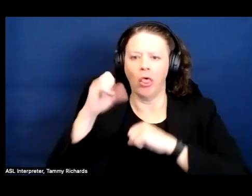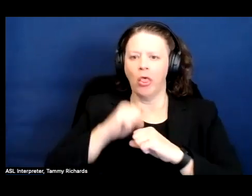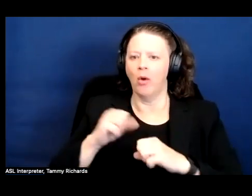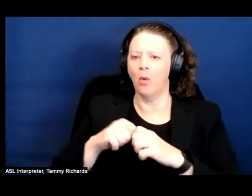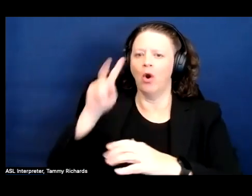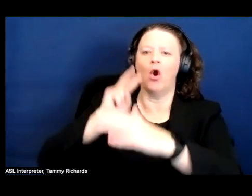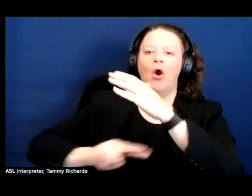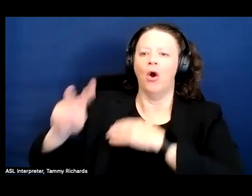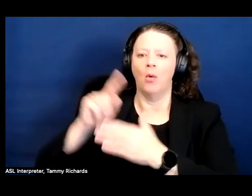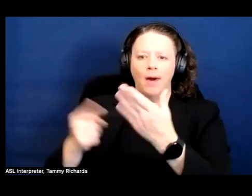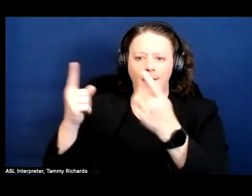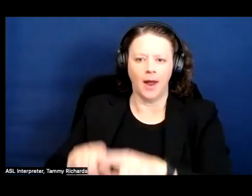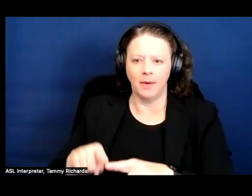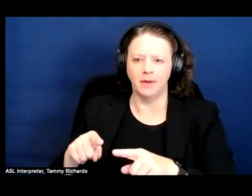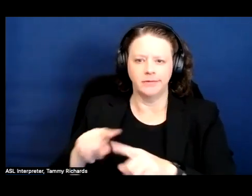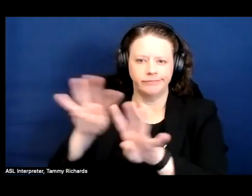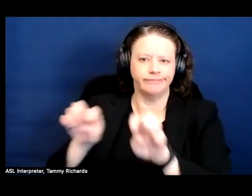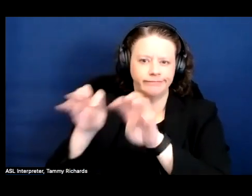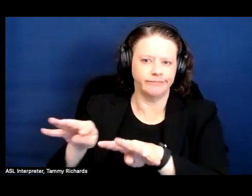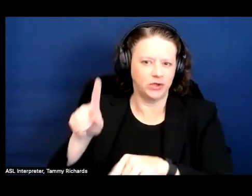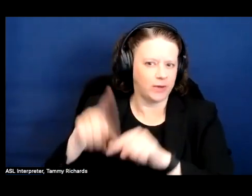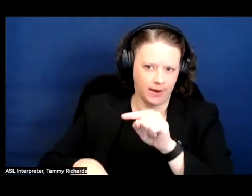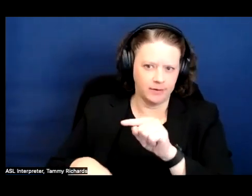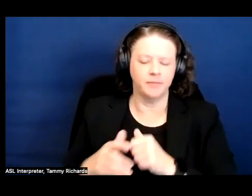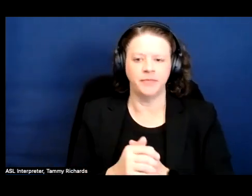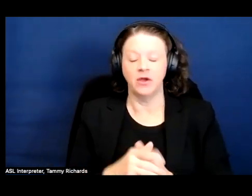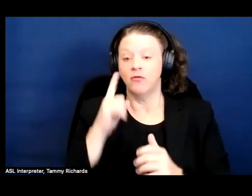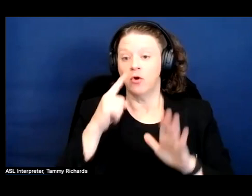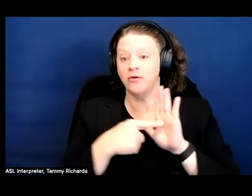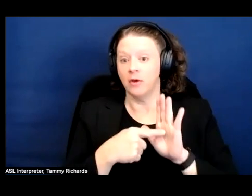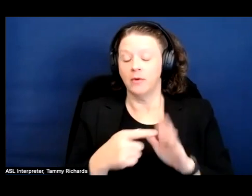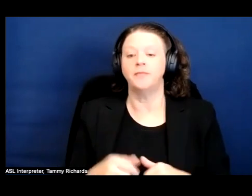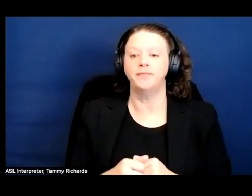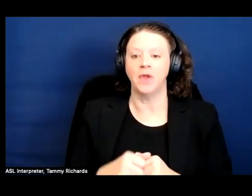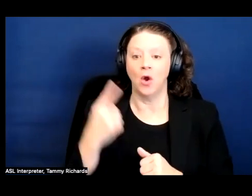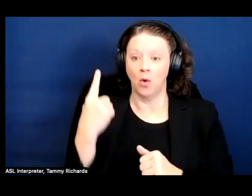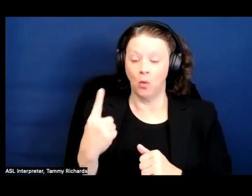Animal vests, identification cards and certificates are not in and of themselves documentation